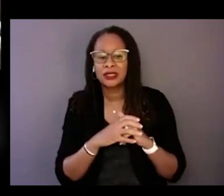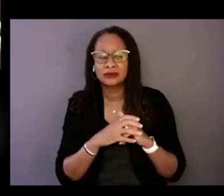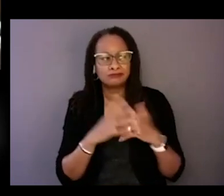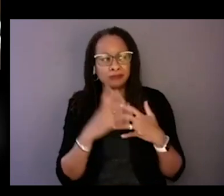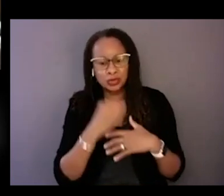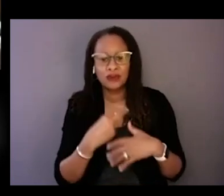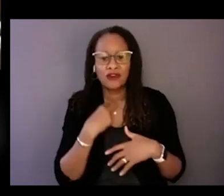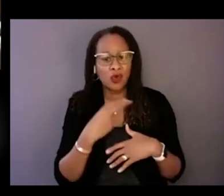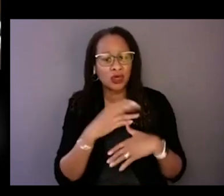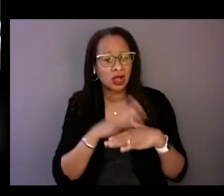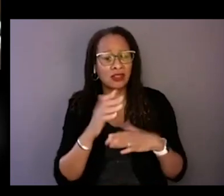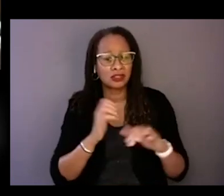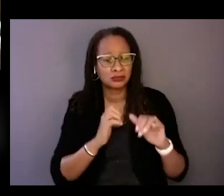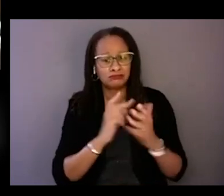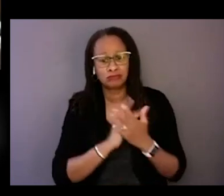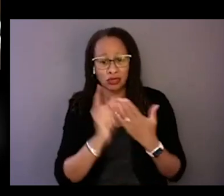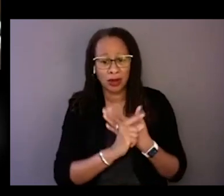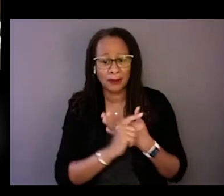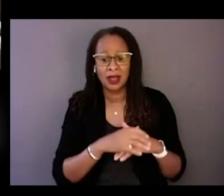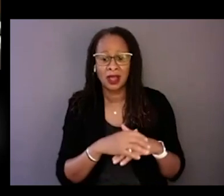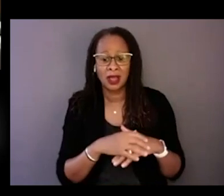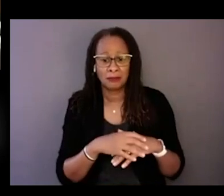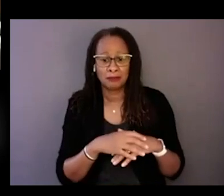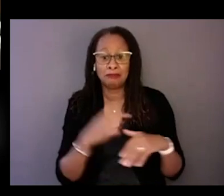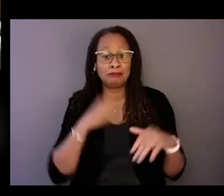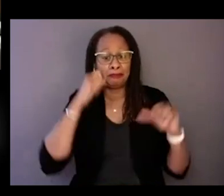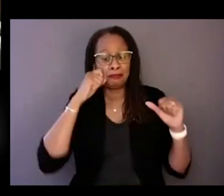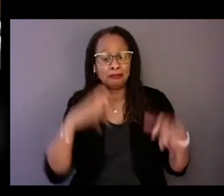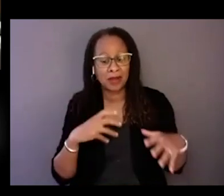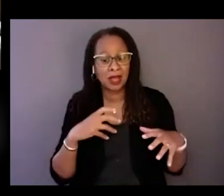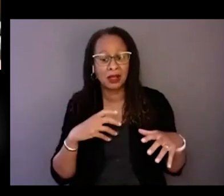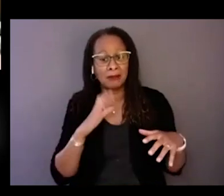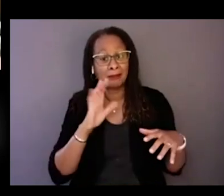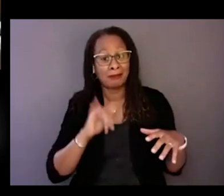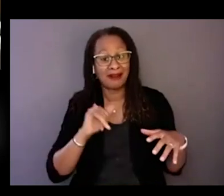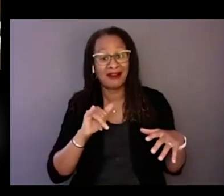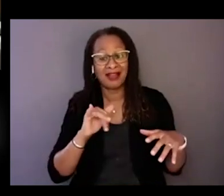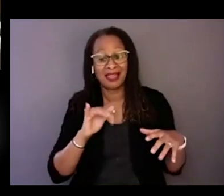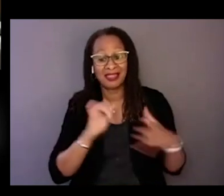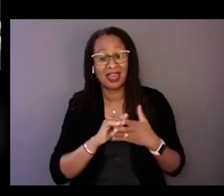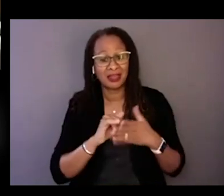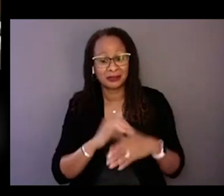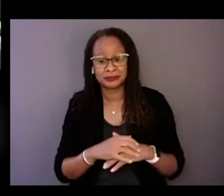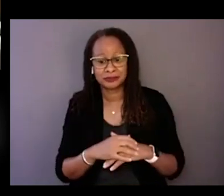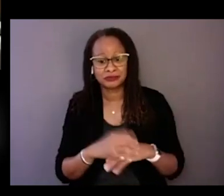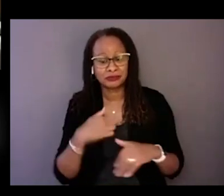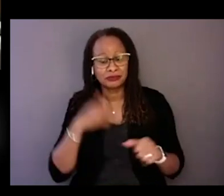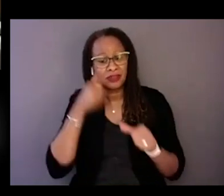And I was surprised and blown away by that because I too remember absorbing Britney